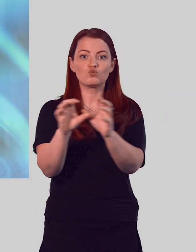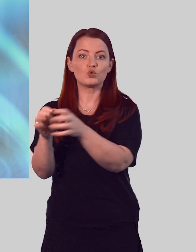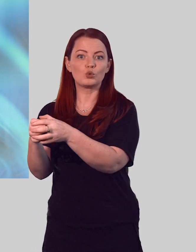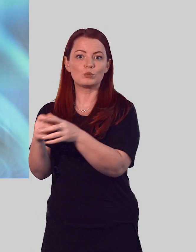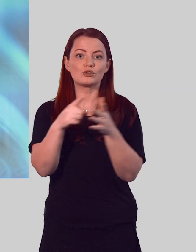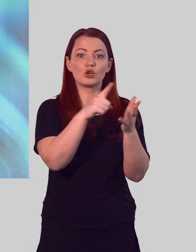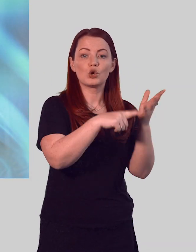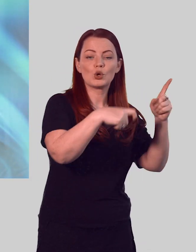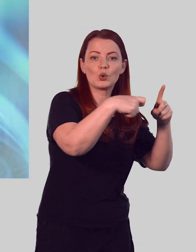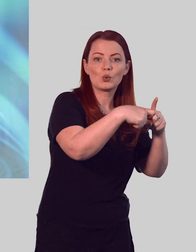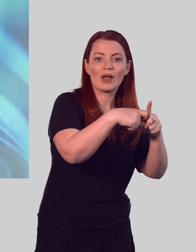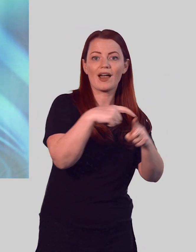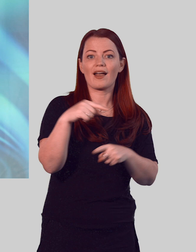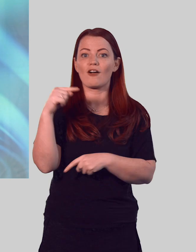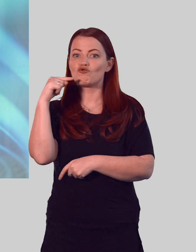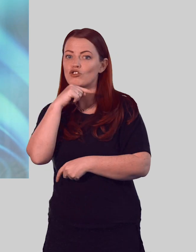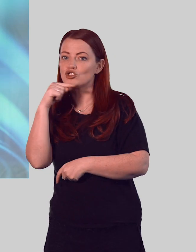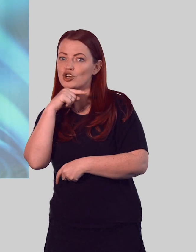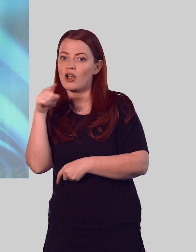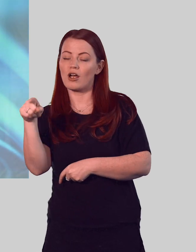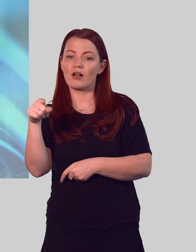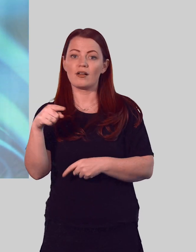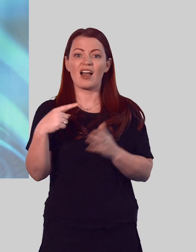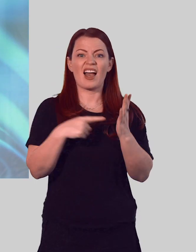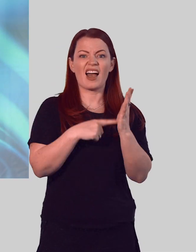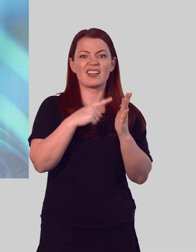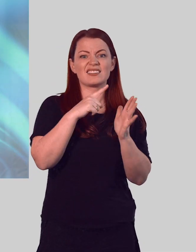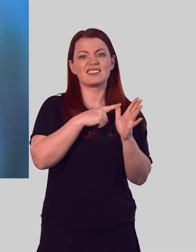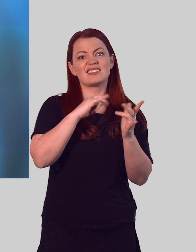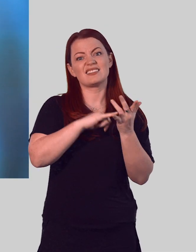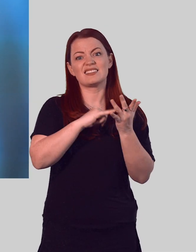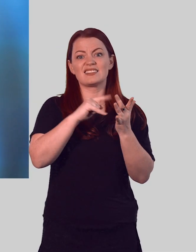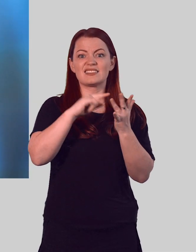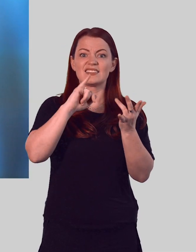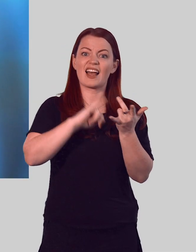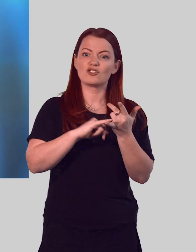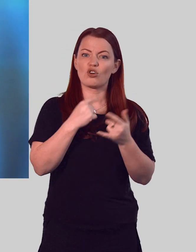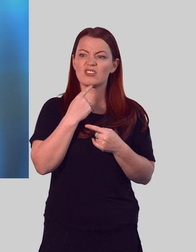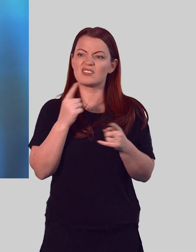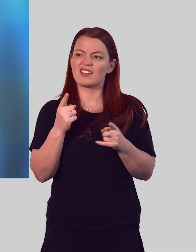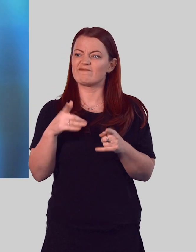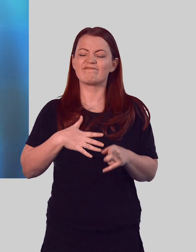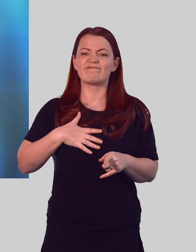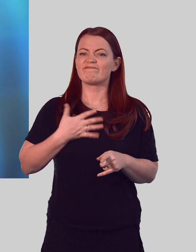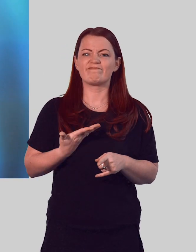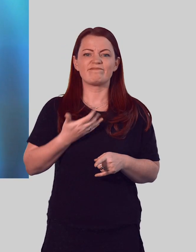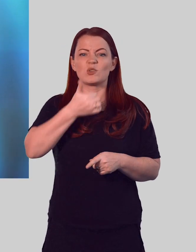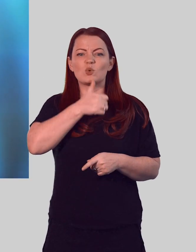As Tassos from Coney says in his video I don't like using the word digital to define